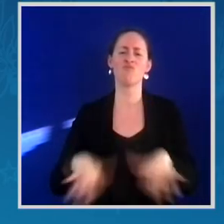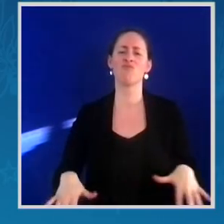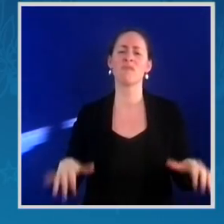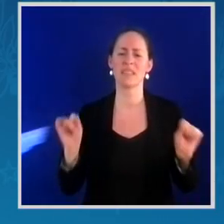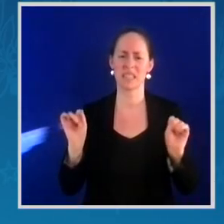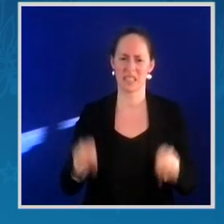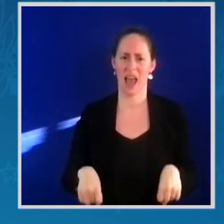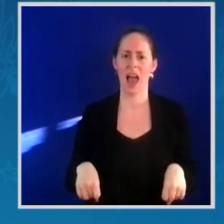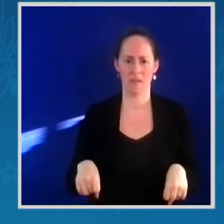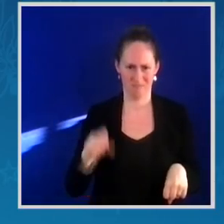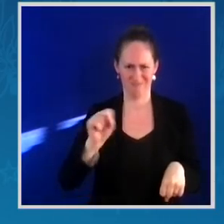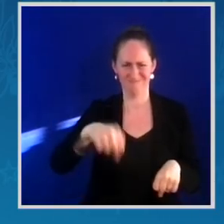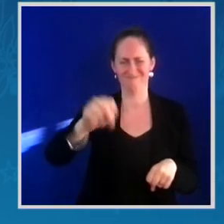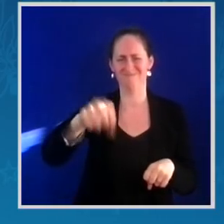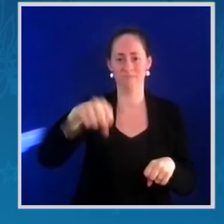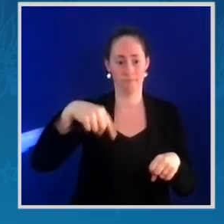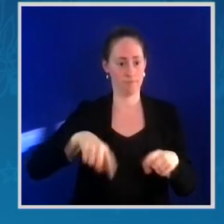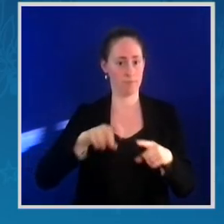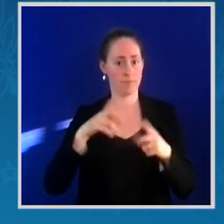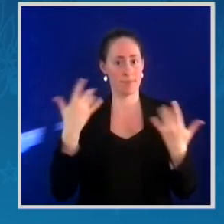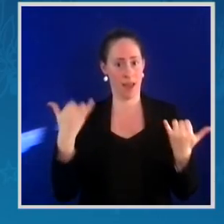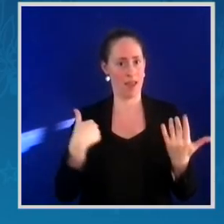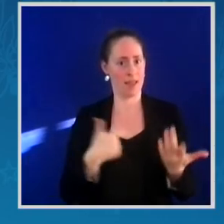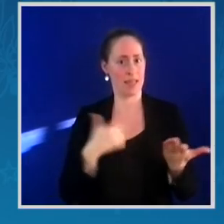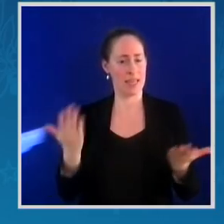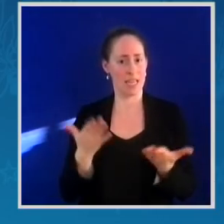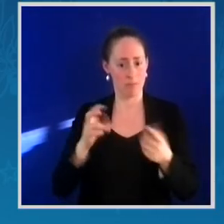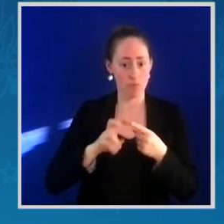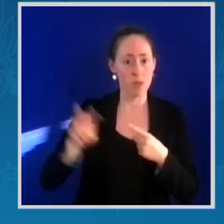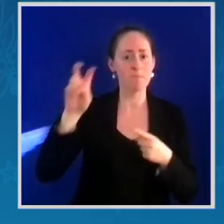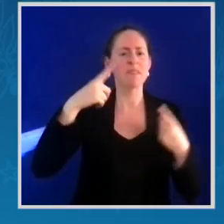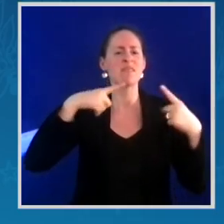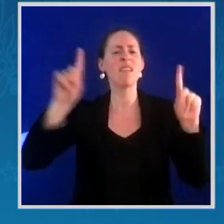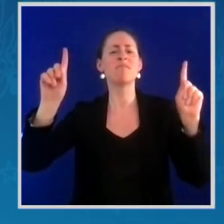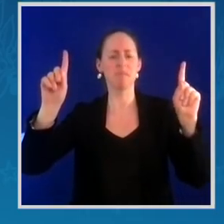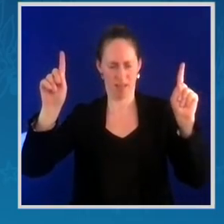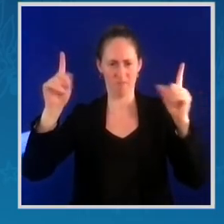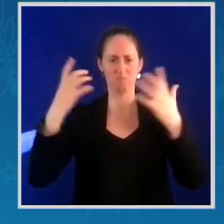It is success in terms of a pathway that is about progress.